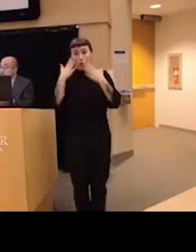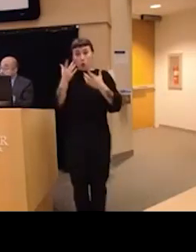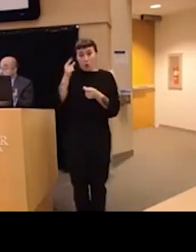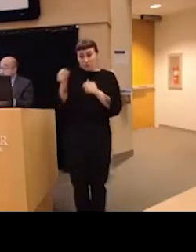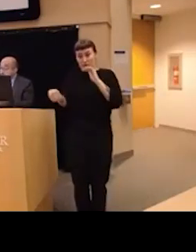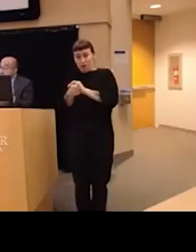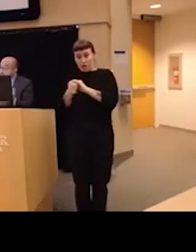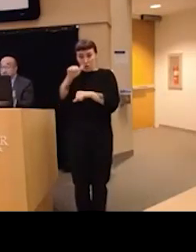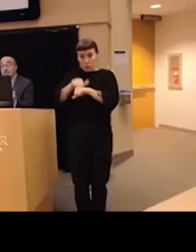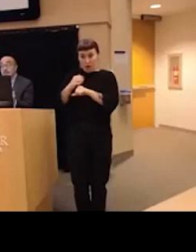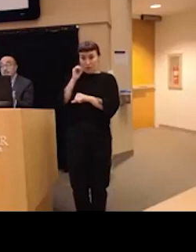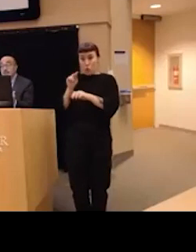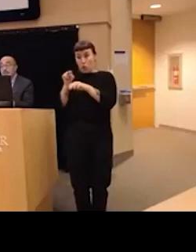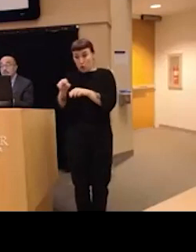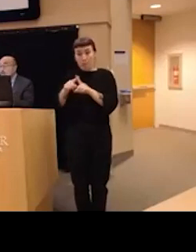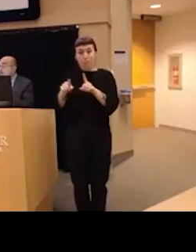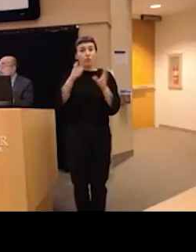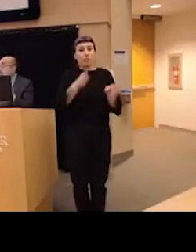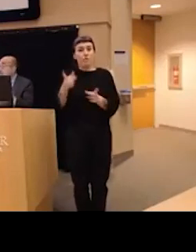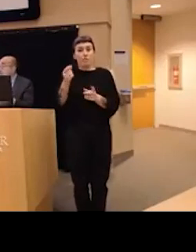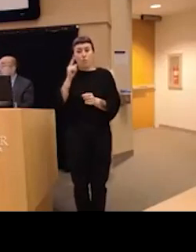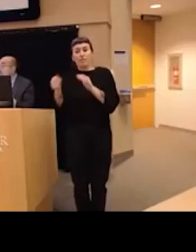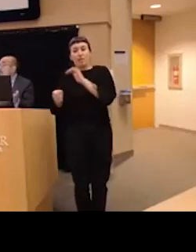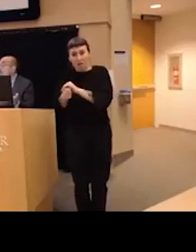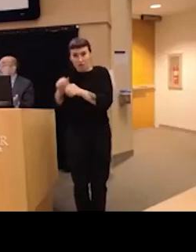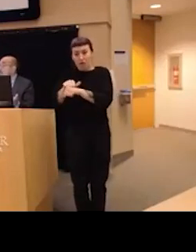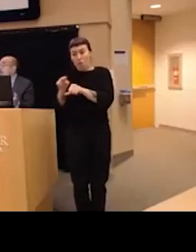be prepared for what you find you know and be prepared and be able to do something about it and